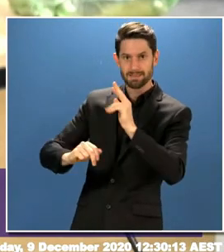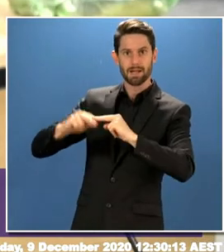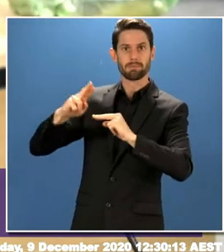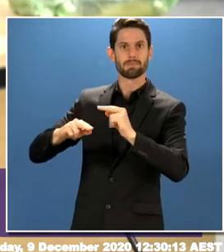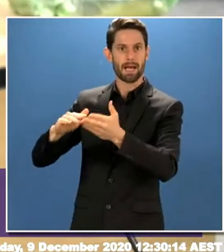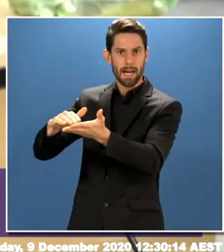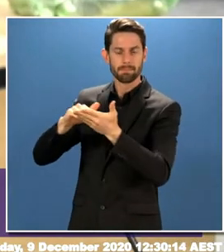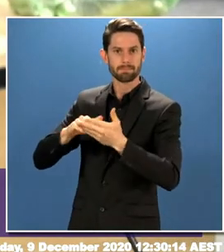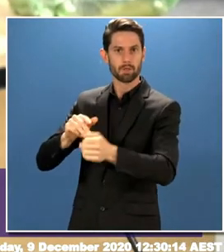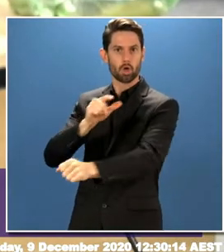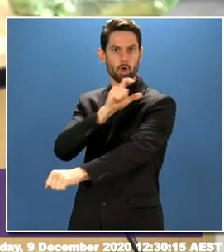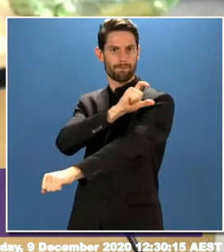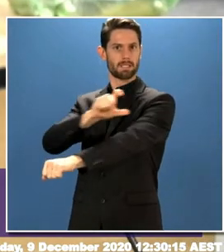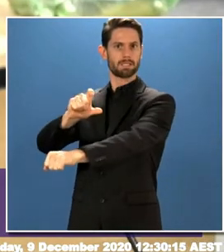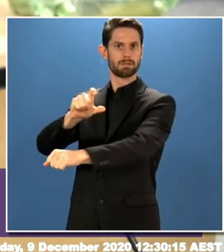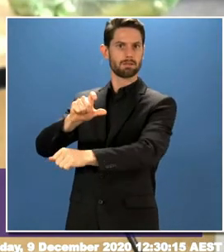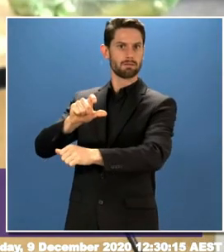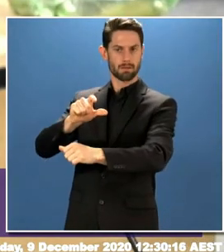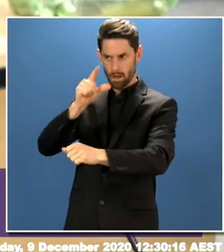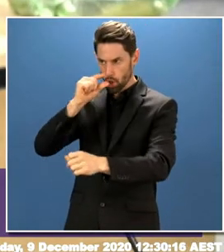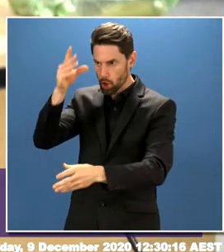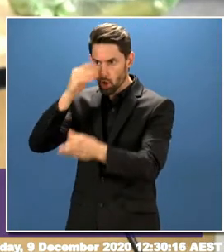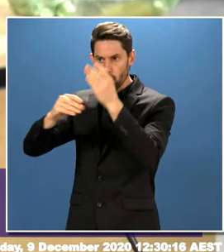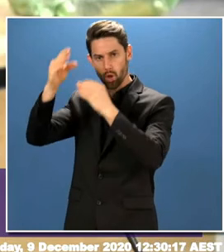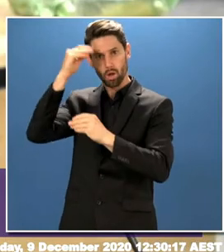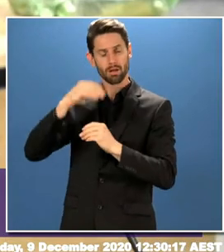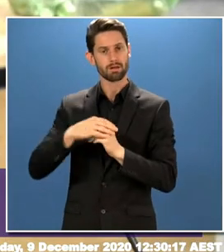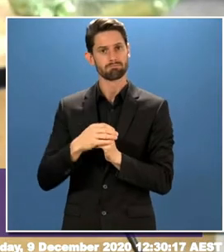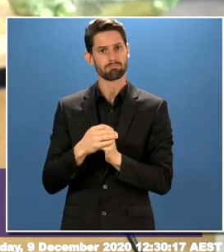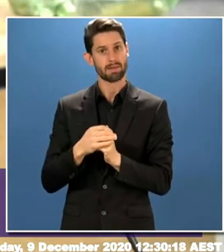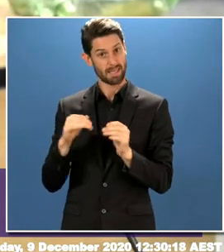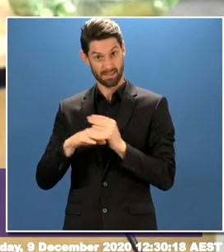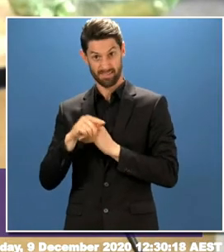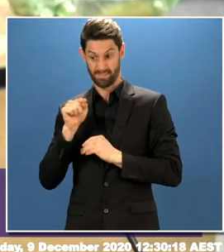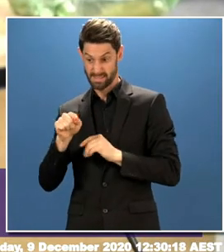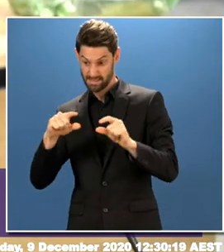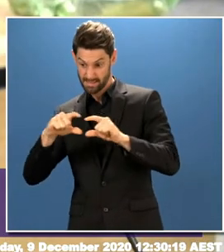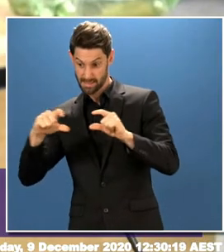And you make a reflection on the survey results there, and you say that from